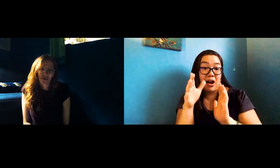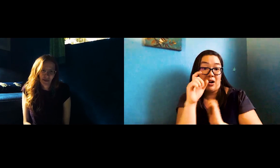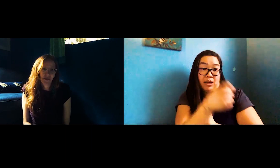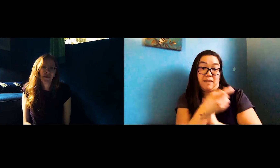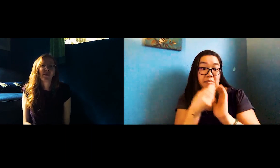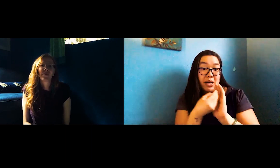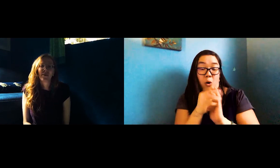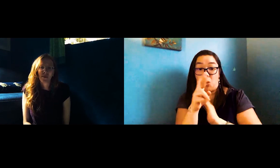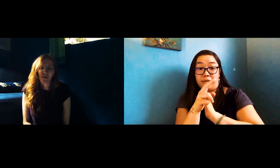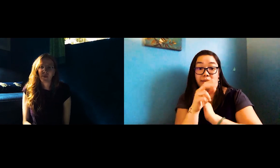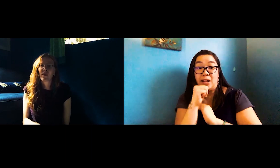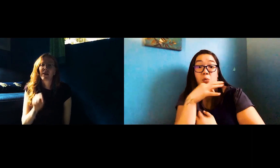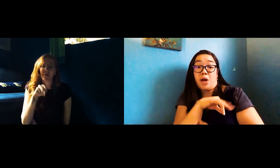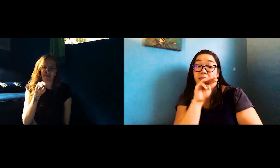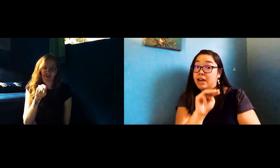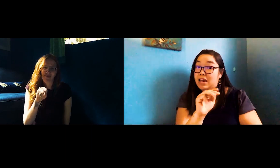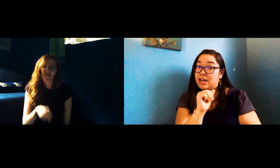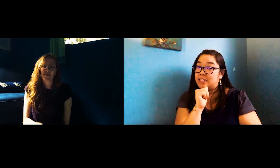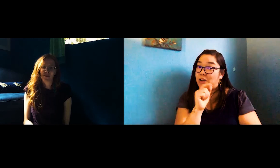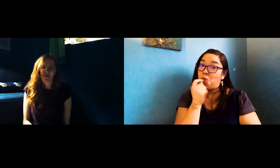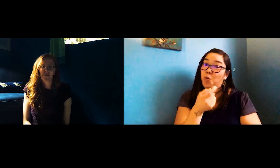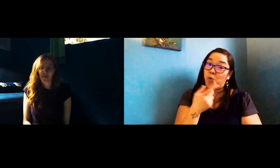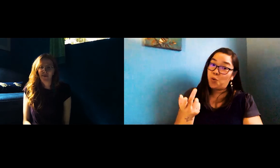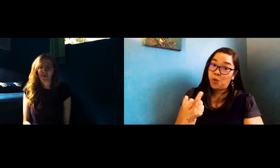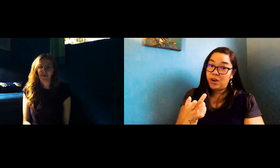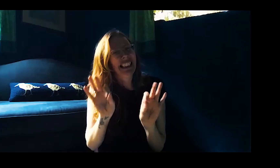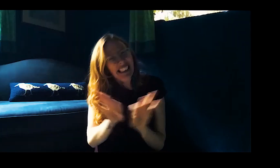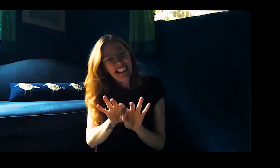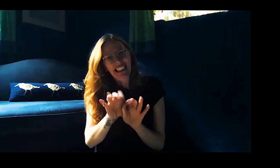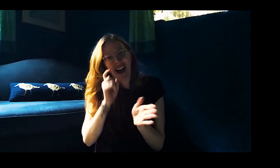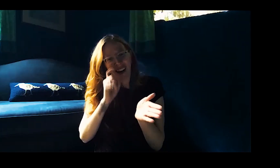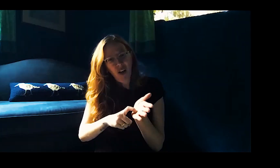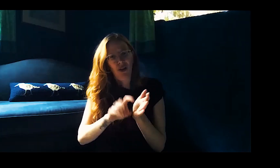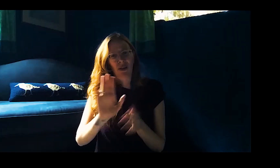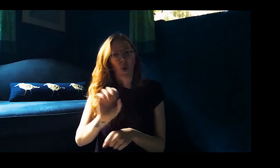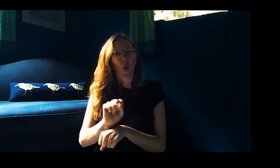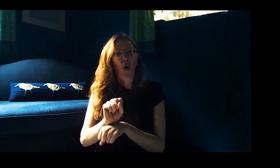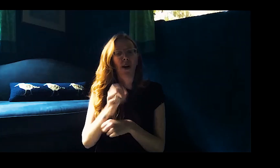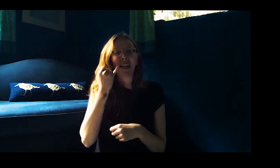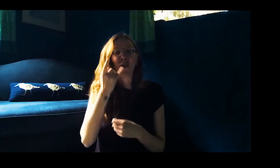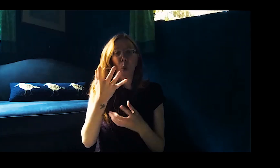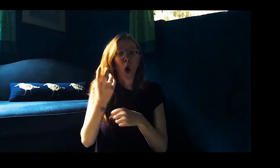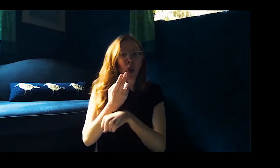people's photography without paying or crediting them for it. It is not cool. It is really important to recognize an artist's work, and if you want to use their work,